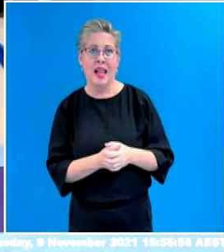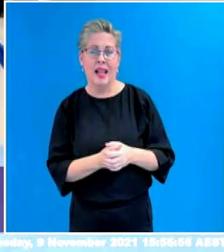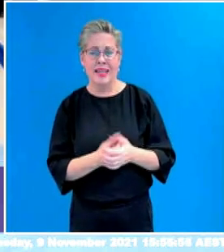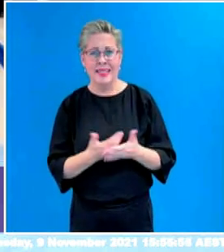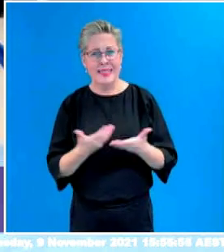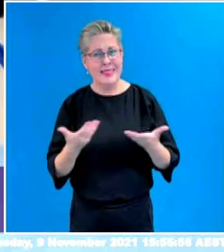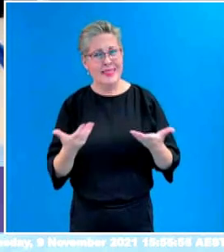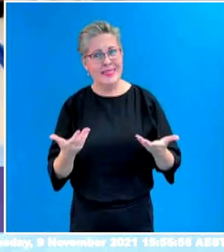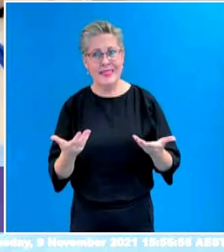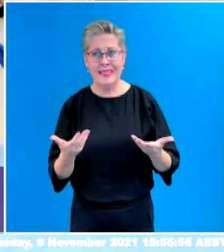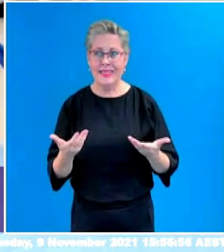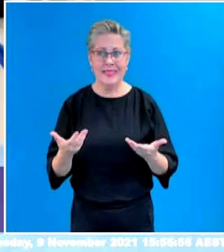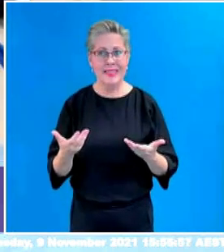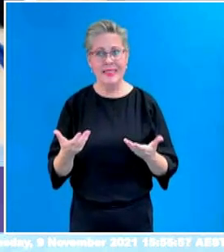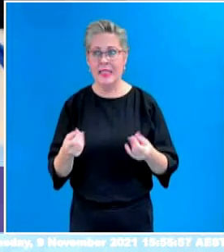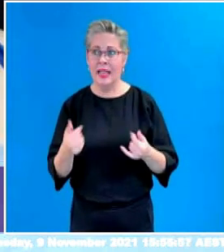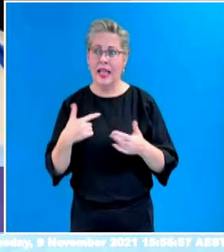practice around focal points.